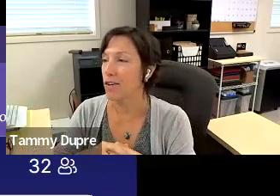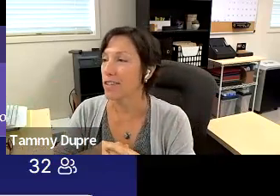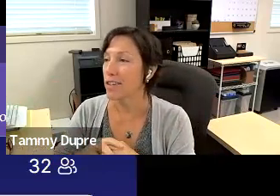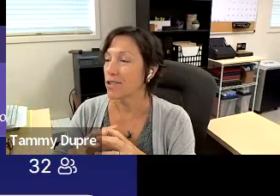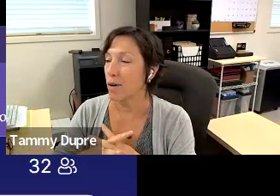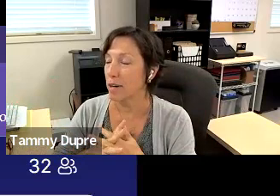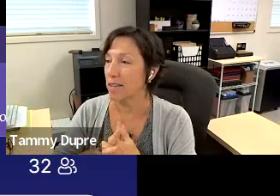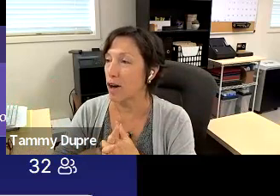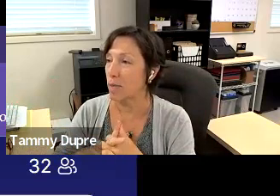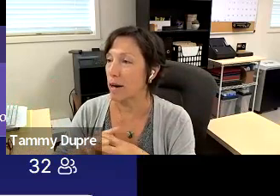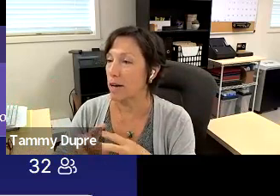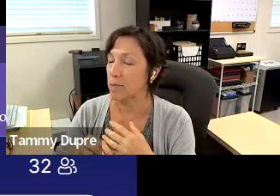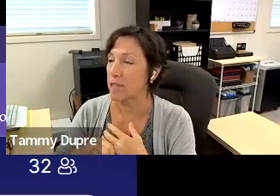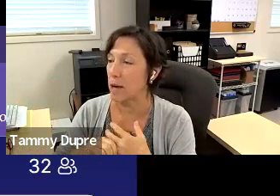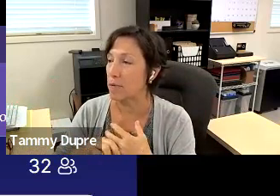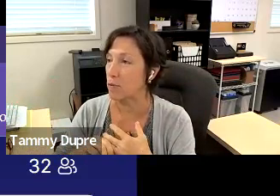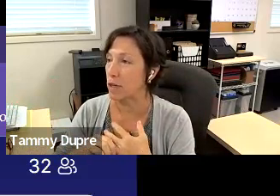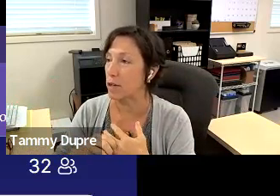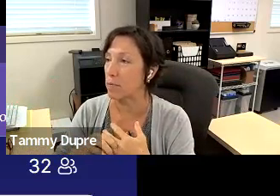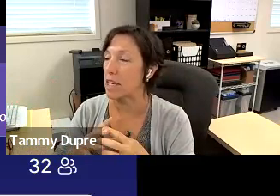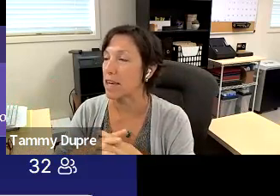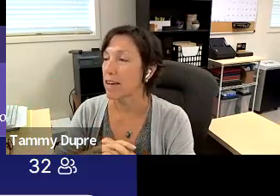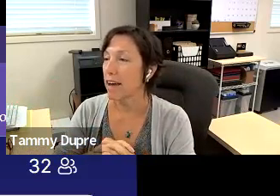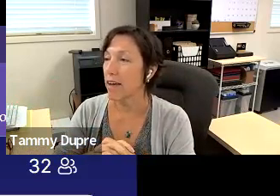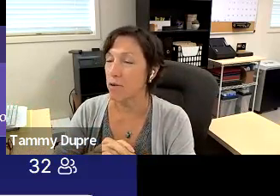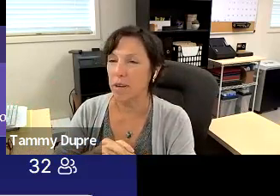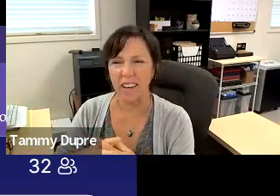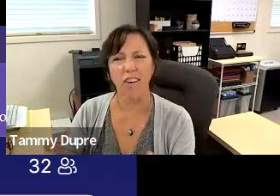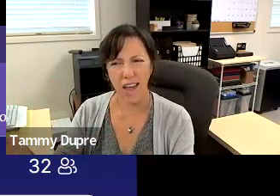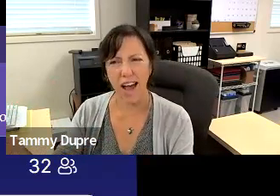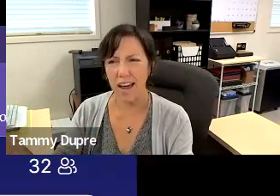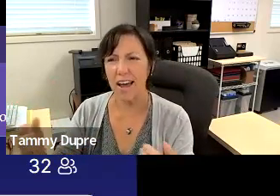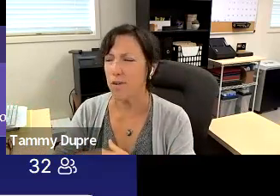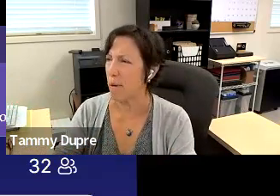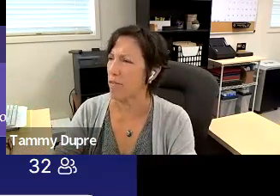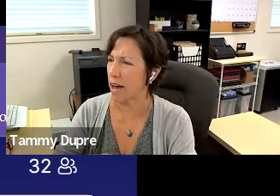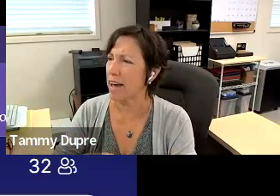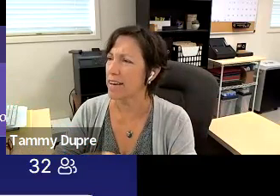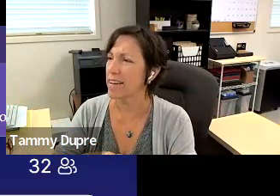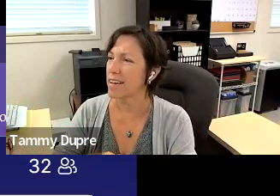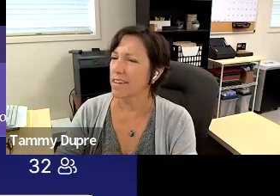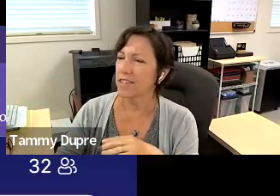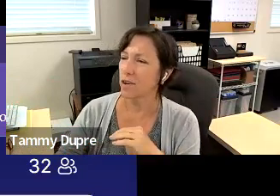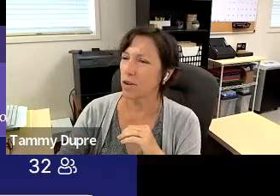You know, so I'm gonna talk about some examples of what it could be and then you'll be like, oh yeah, I know about that.